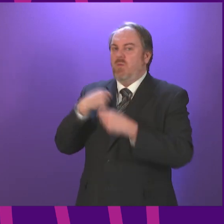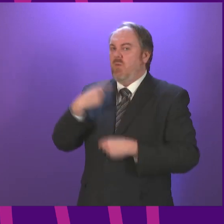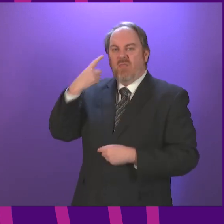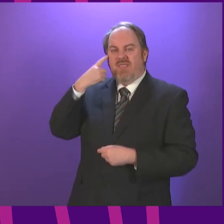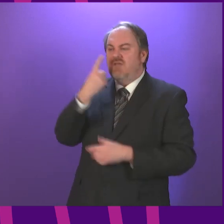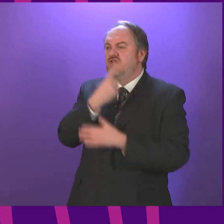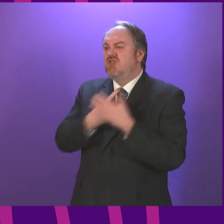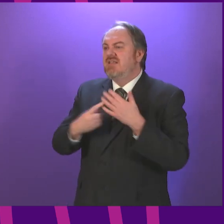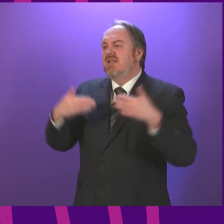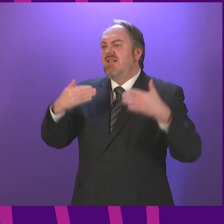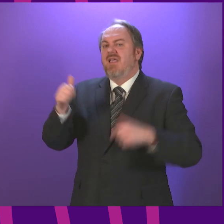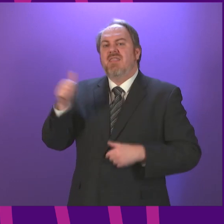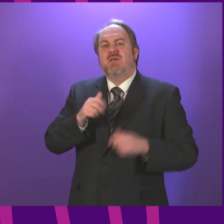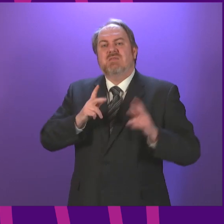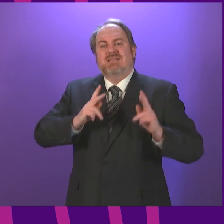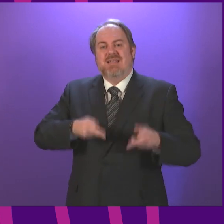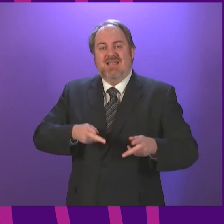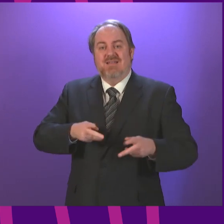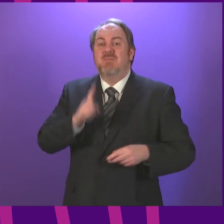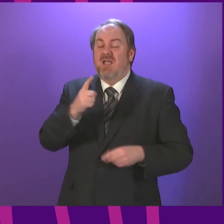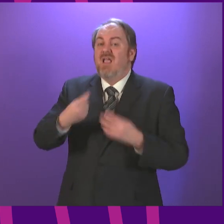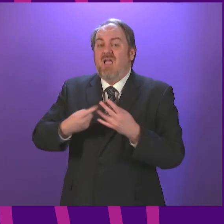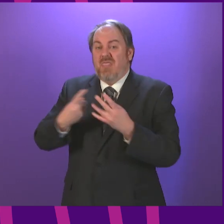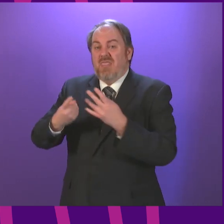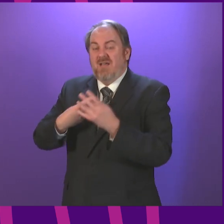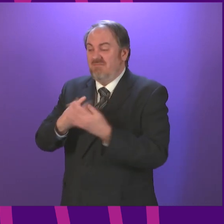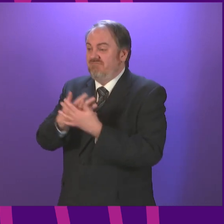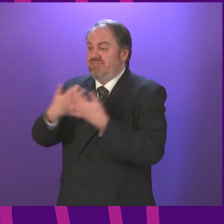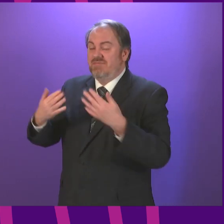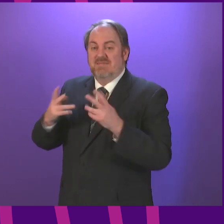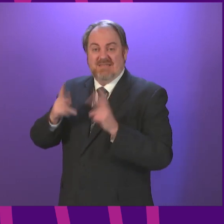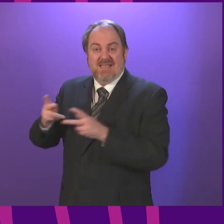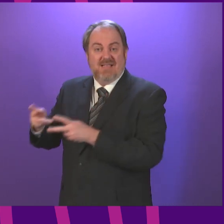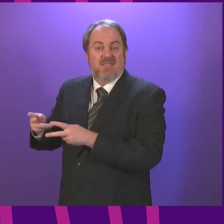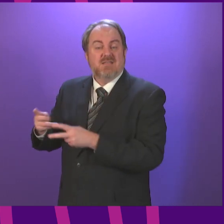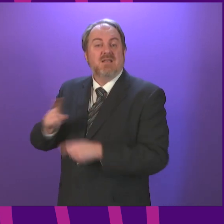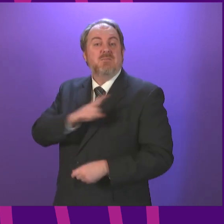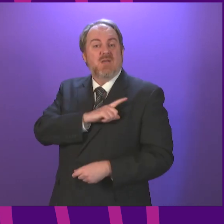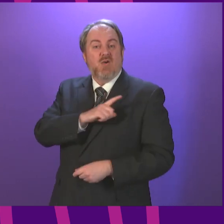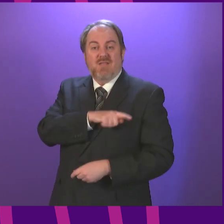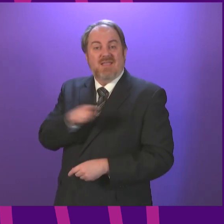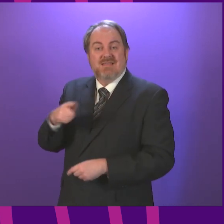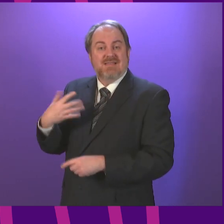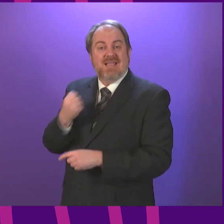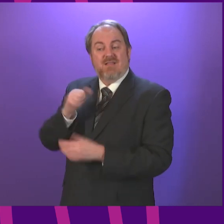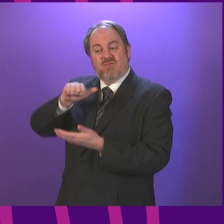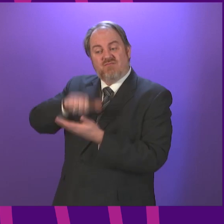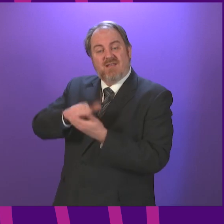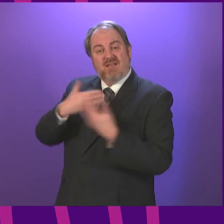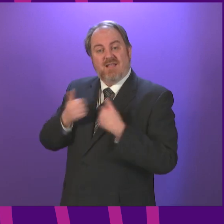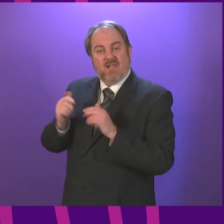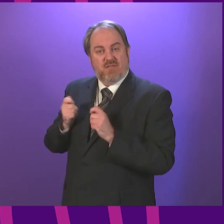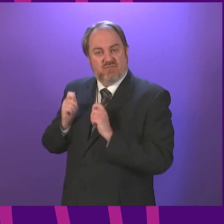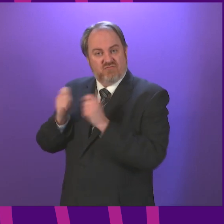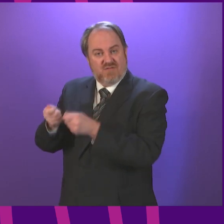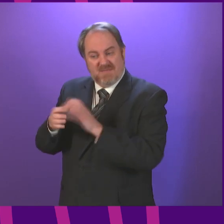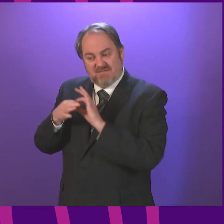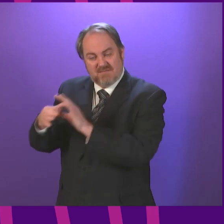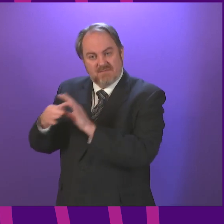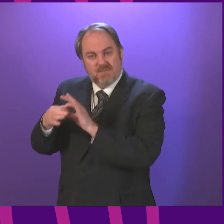On cancer services, it is important, first, to recognise that the majority of cancer treatments